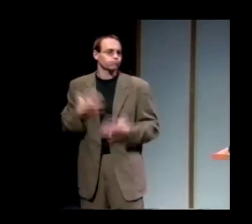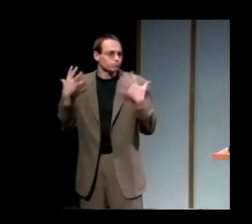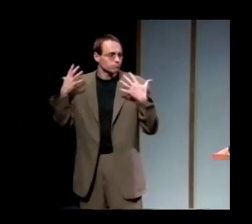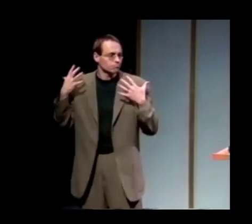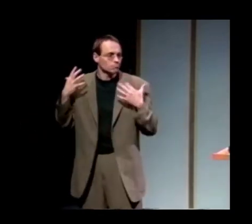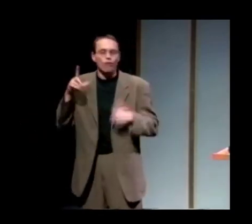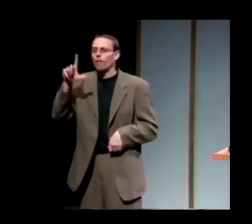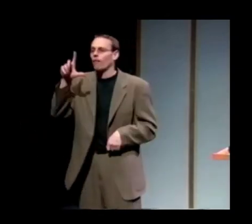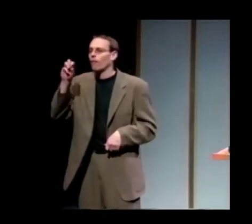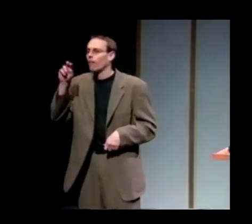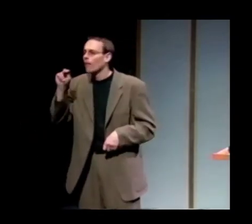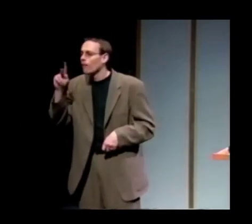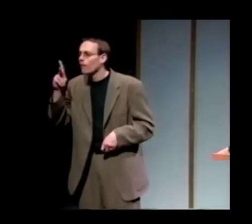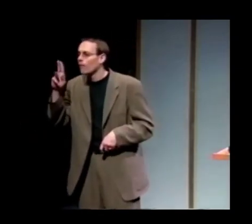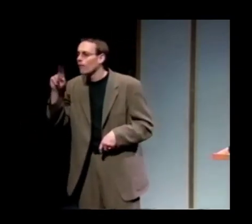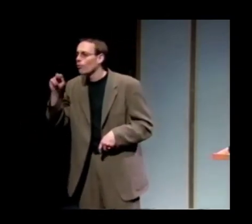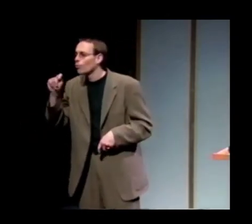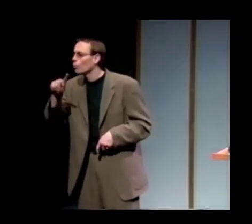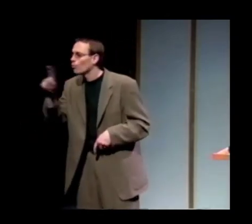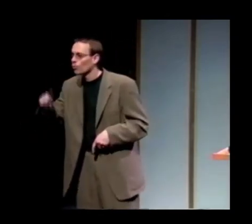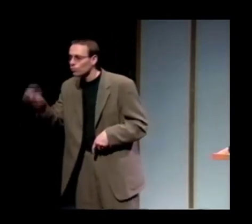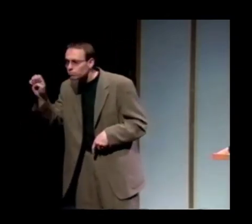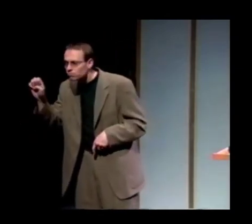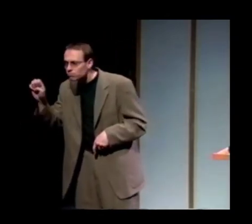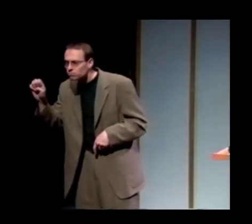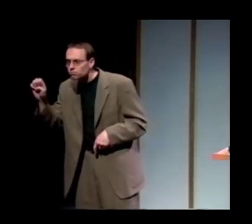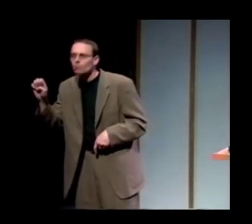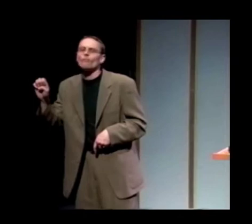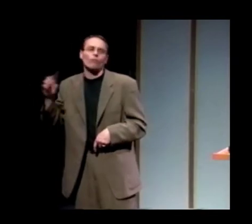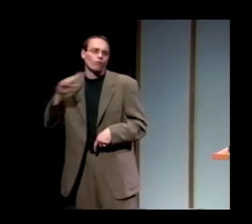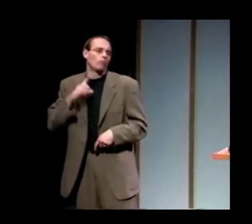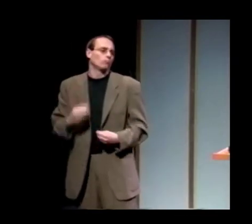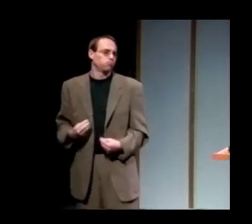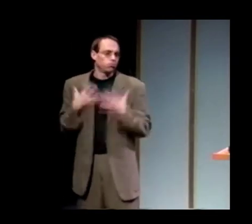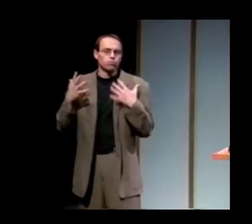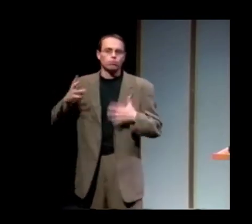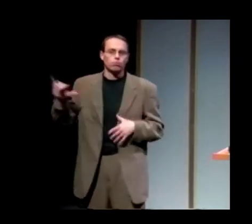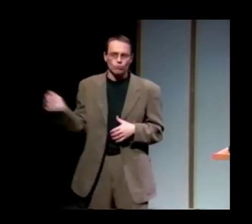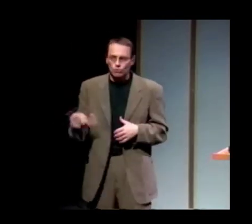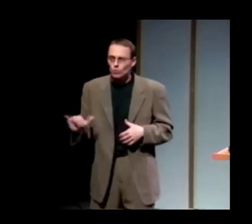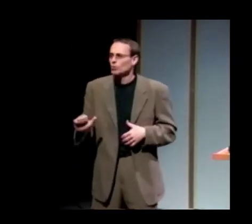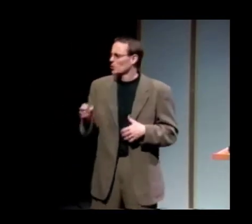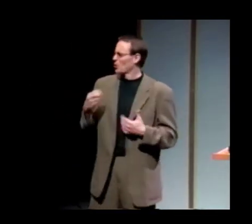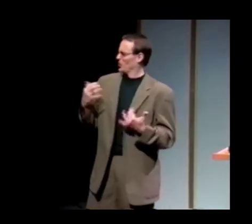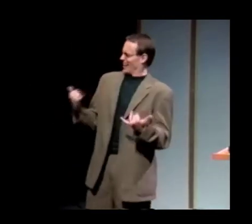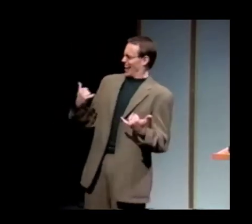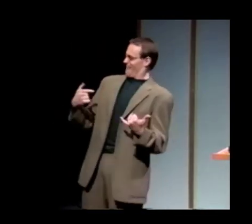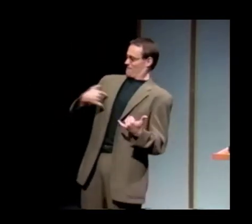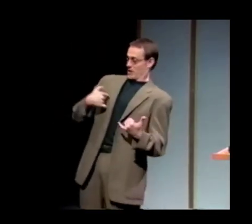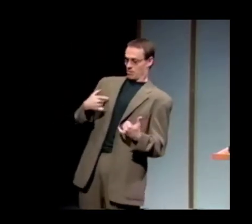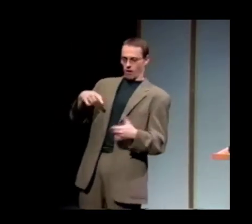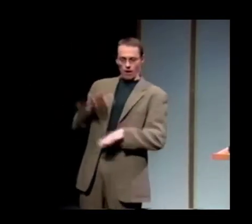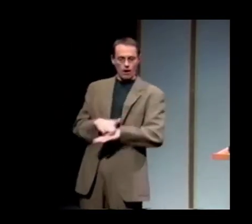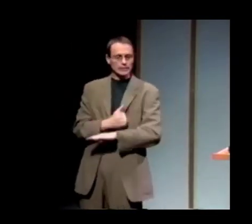OH, MY GOODNESS. SHE WAS JUST WONDERFUL. LEN KURTZE WAS HERE.